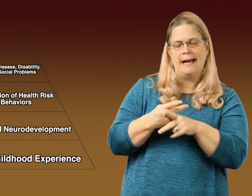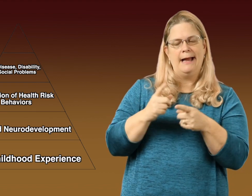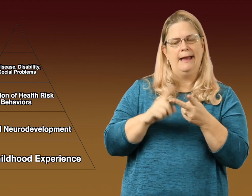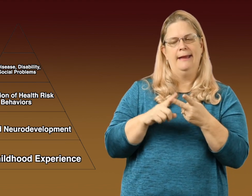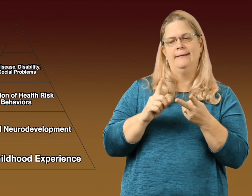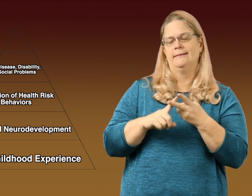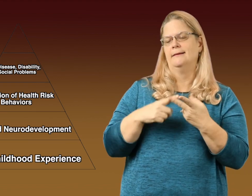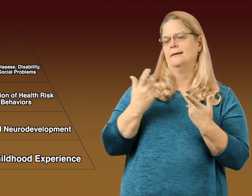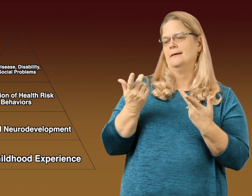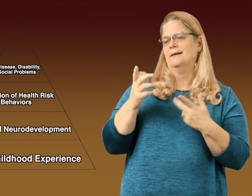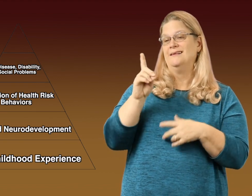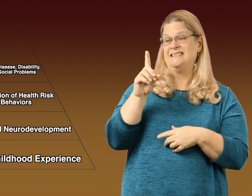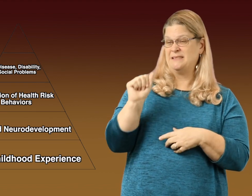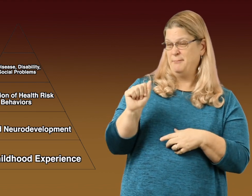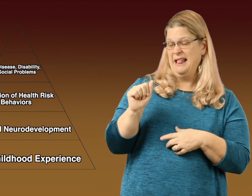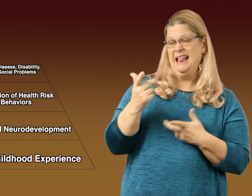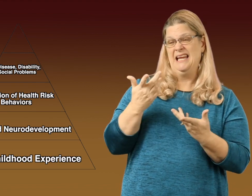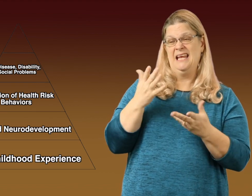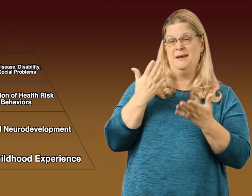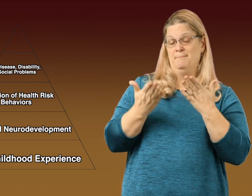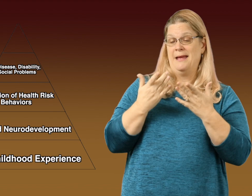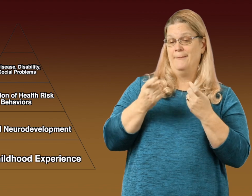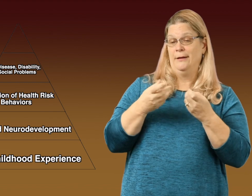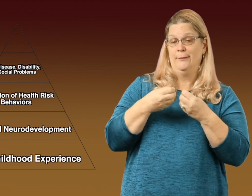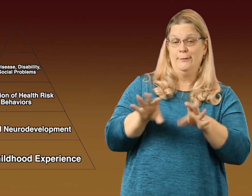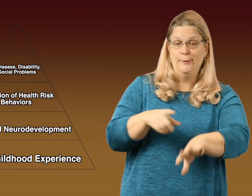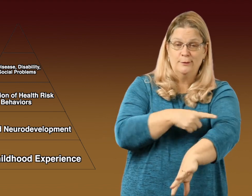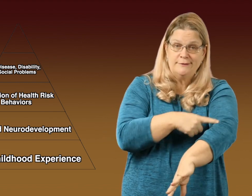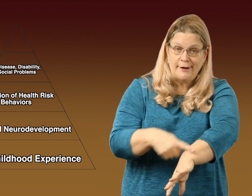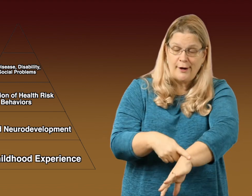to become sick, have some type of disability.